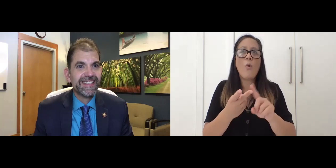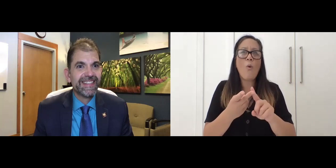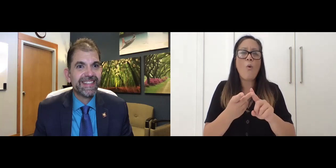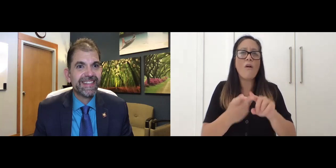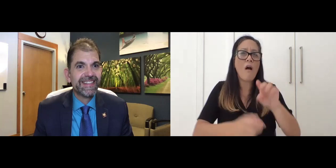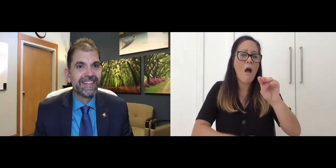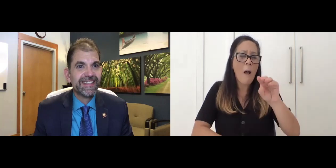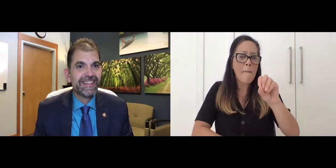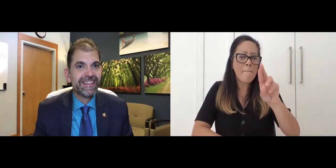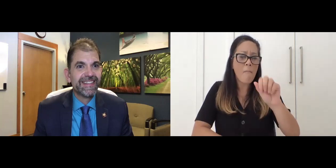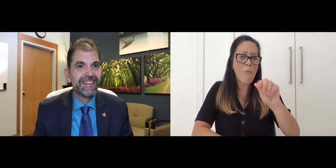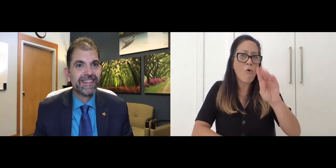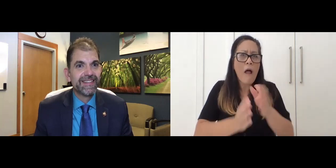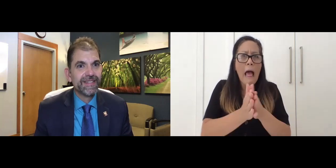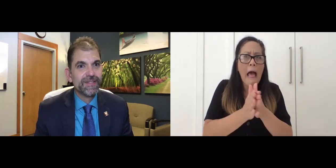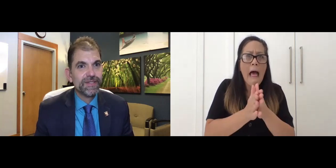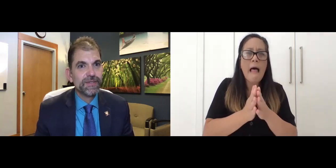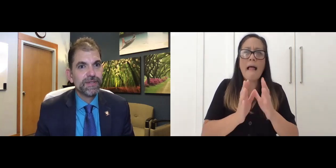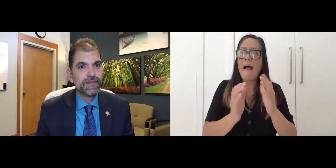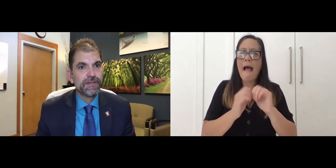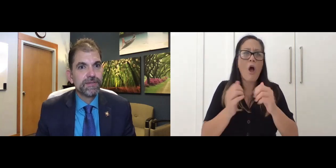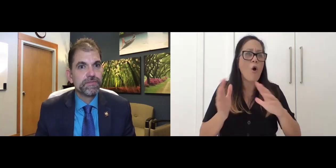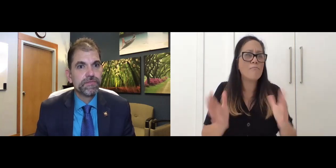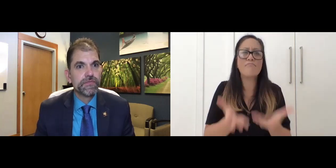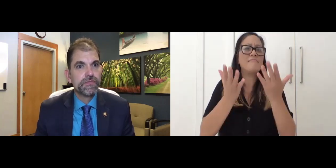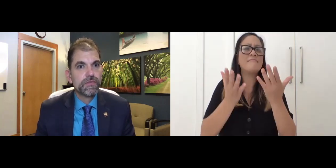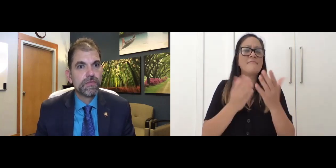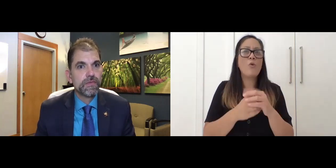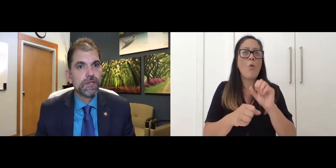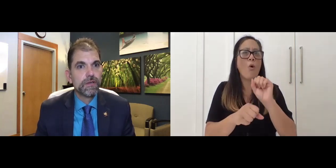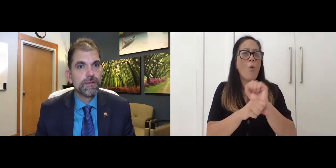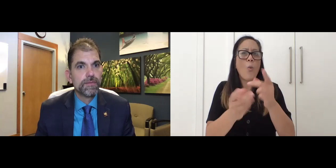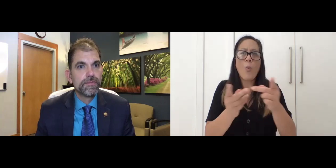evaluations in that type of setting where you've had